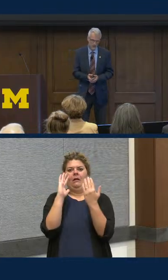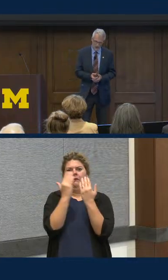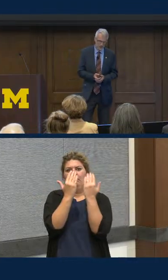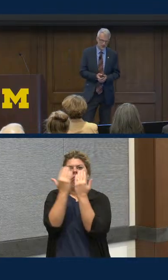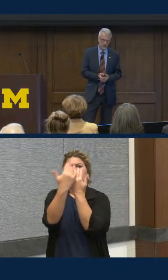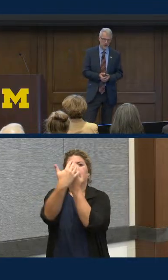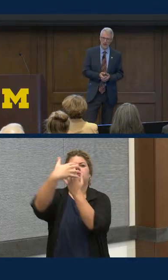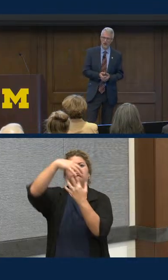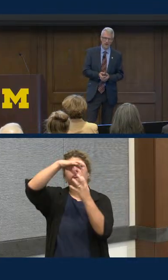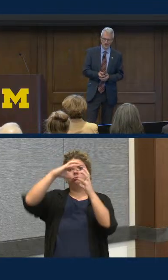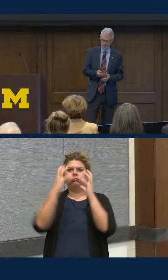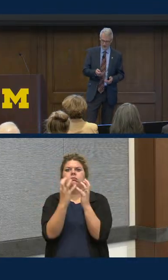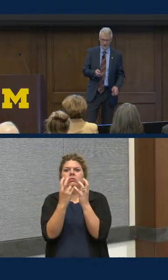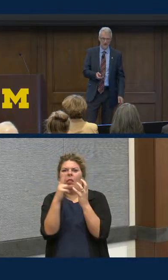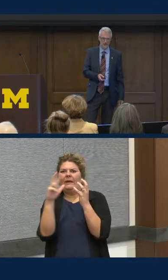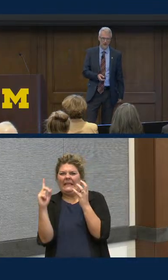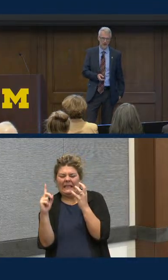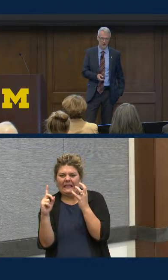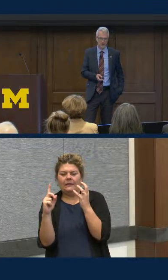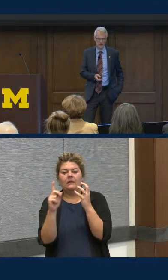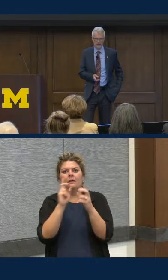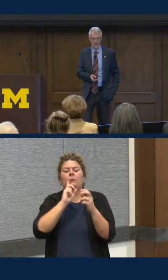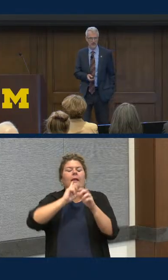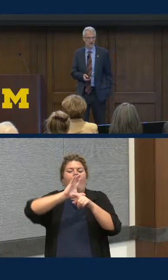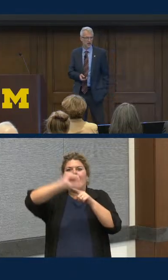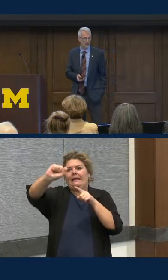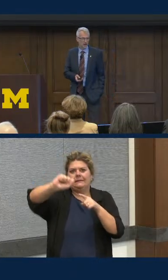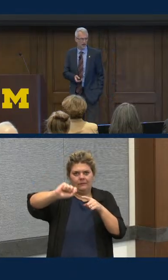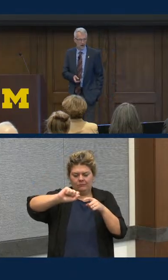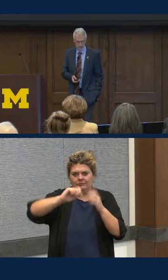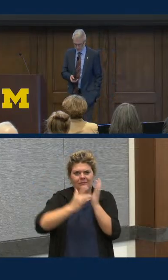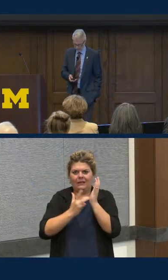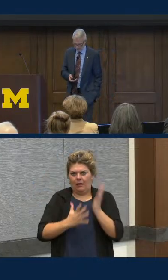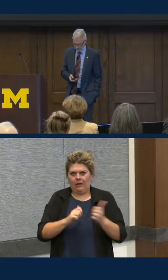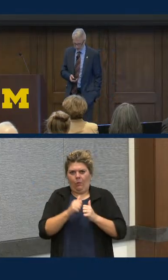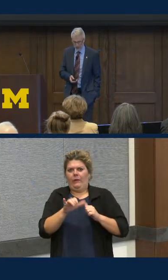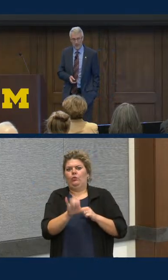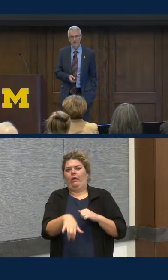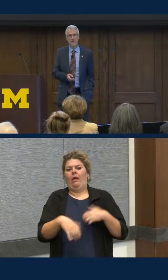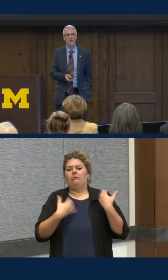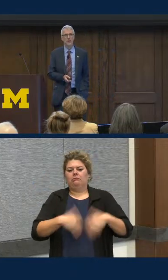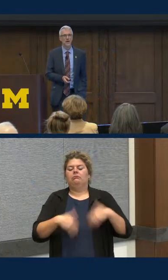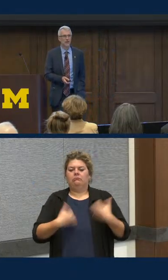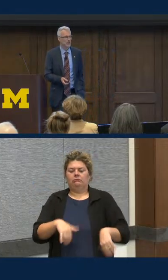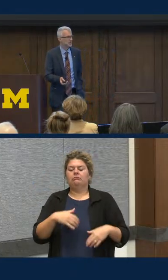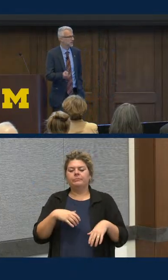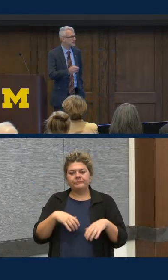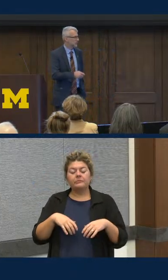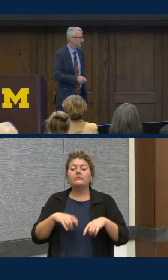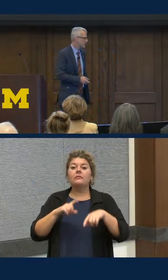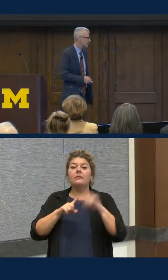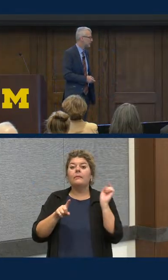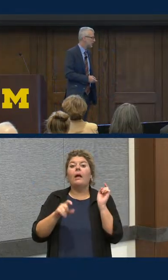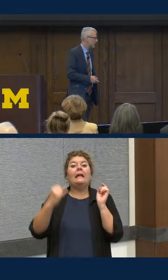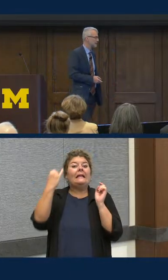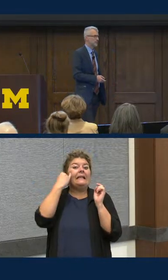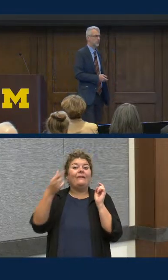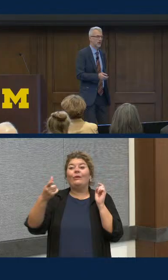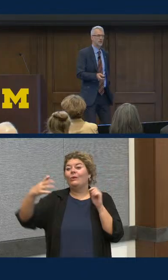going on. It's amazing to me how they do this. This is the part where somebody who did not come to the talk is probably